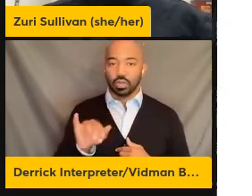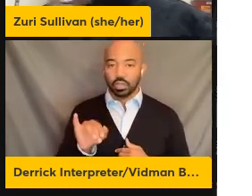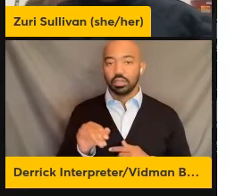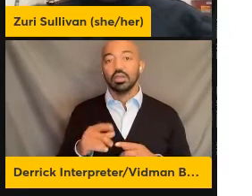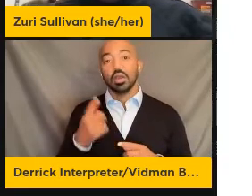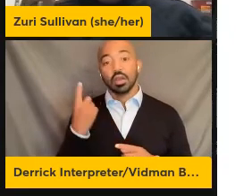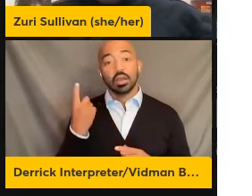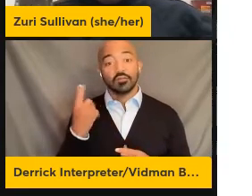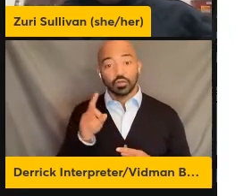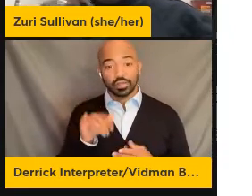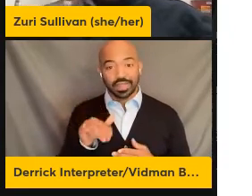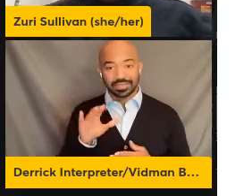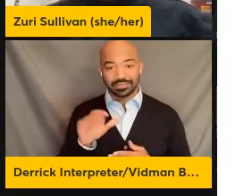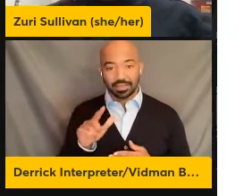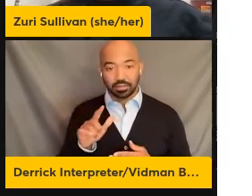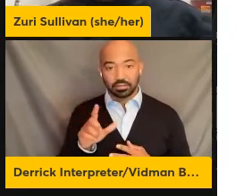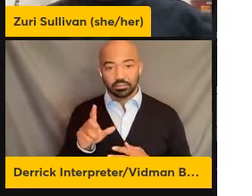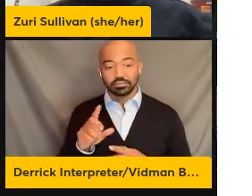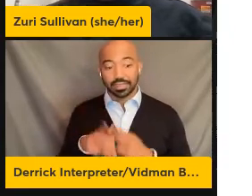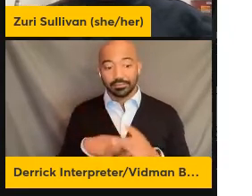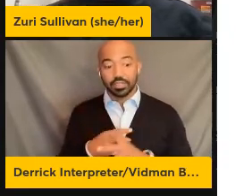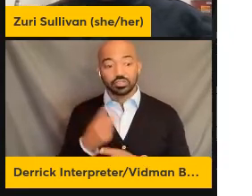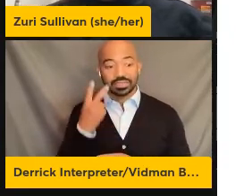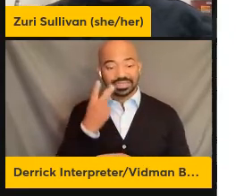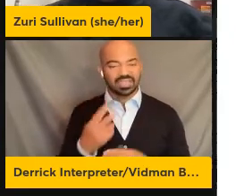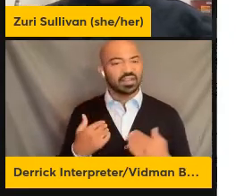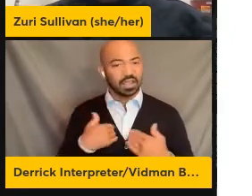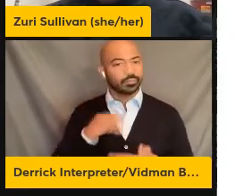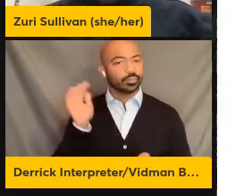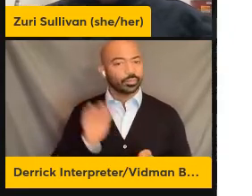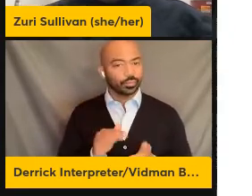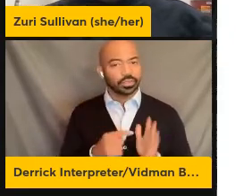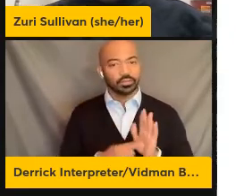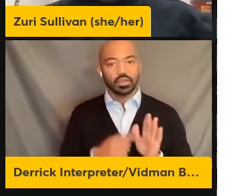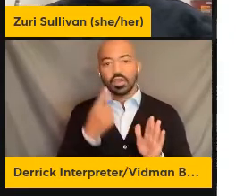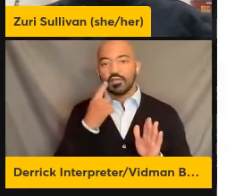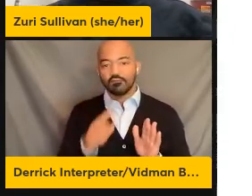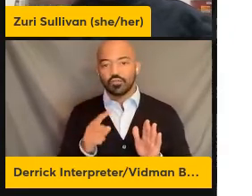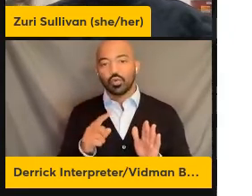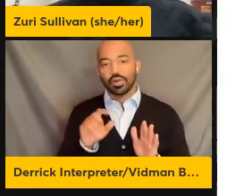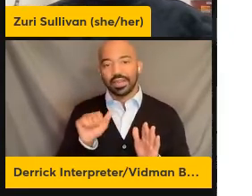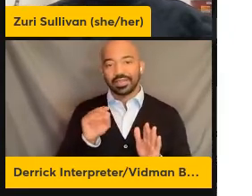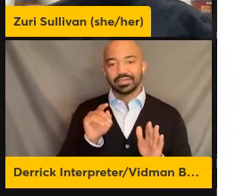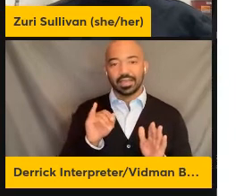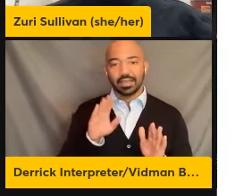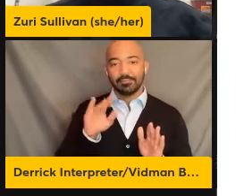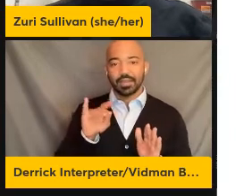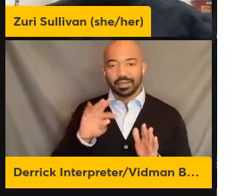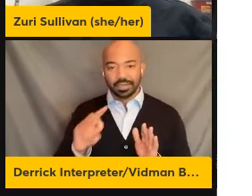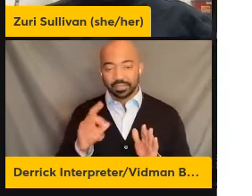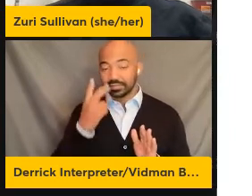we saw that this program did show diminished expression in the antibody treated animals indicating that either T cells or IOCs